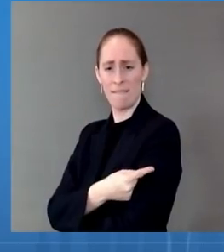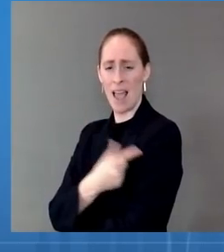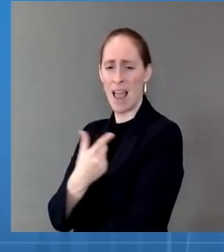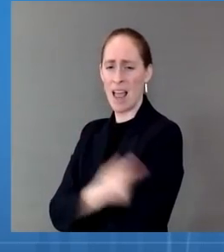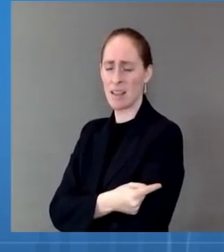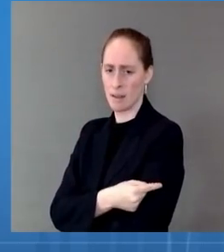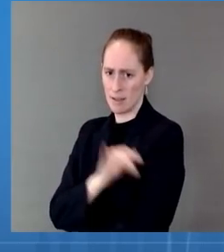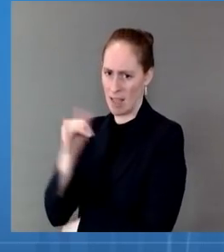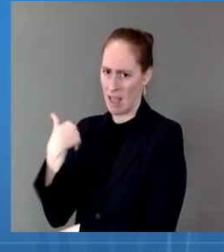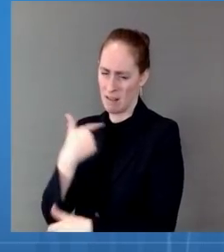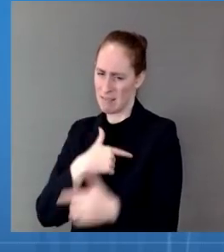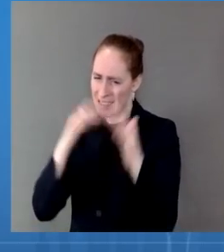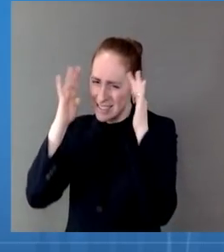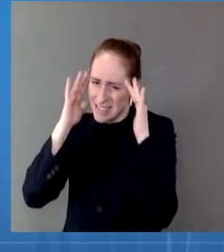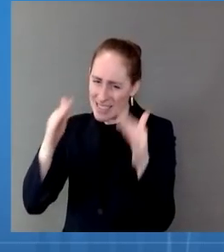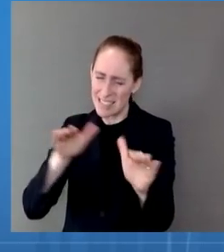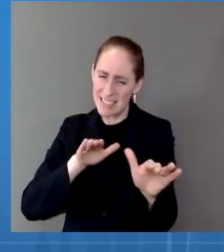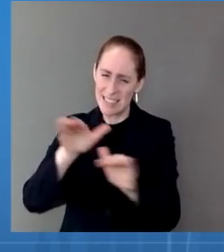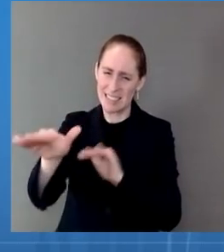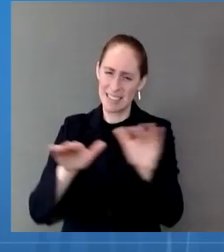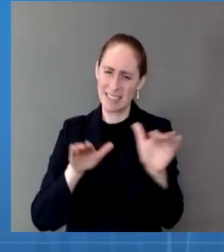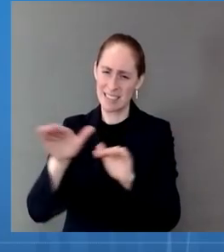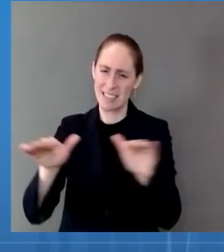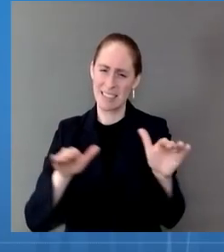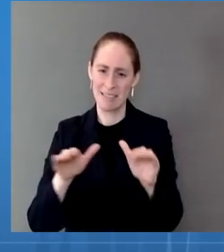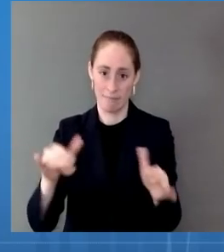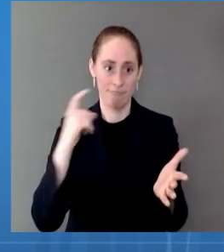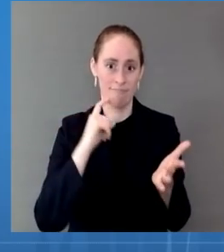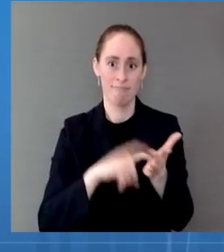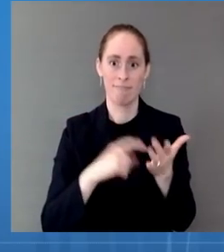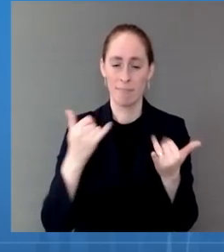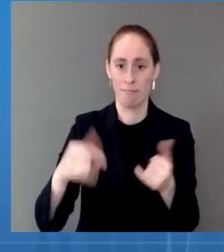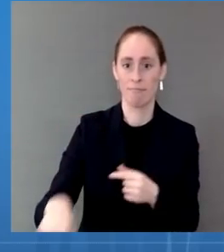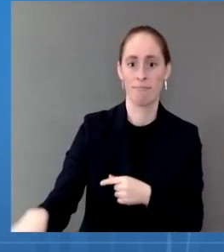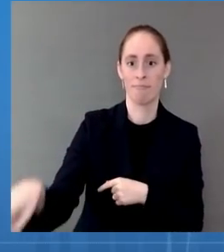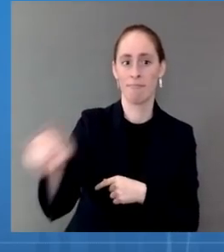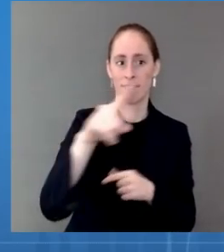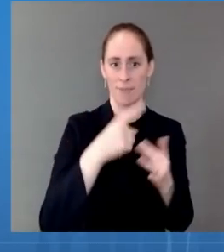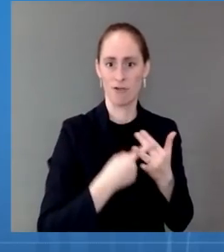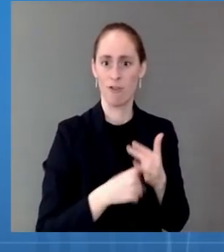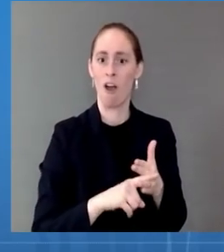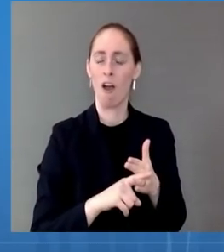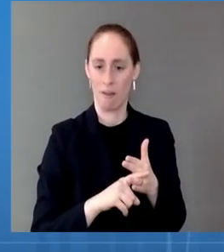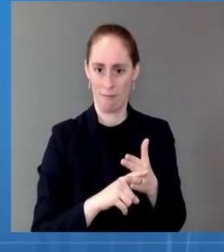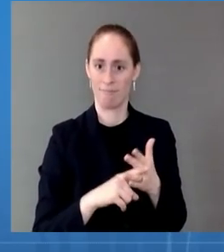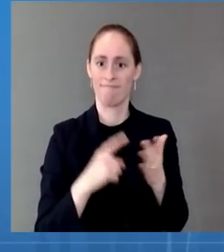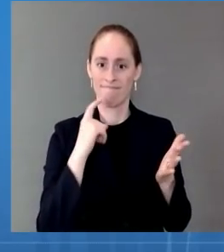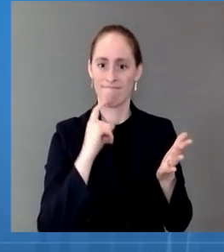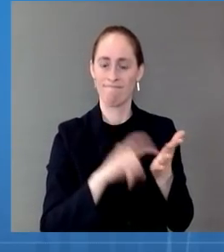In fact, just this week we hit two milestones. Two hundred million fully vaccinated Americans,